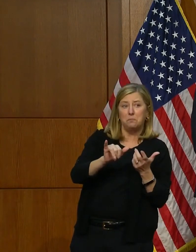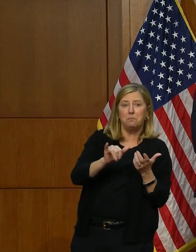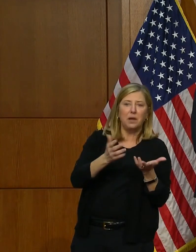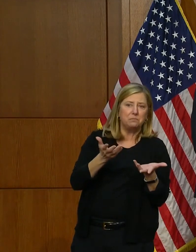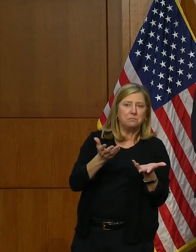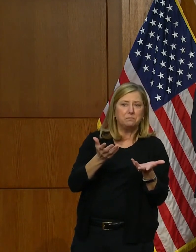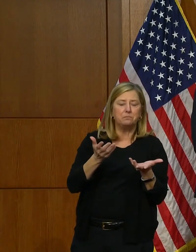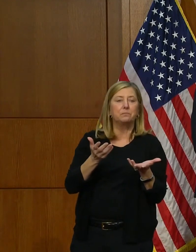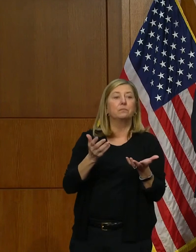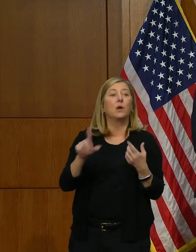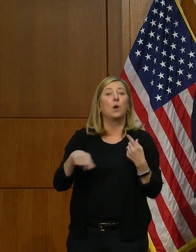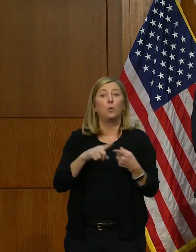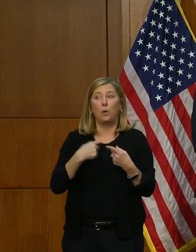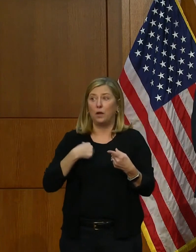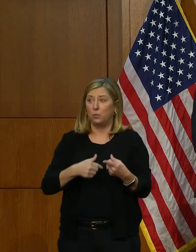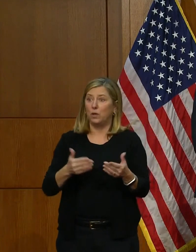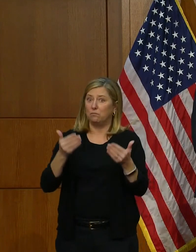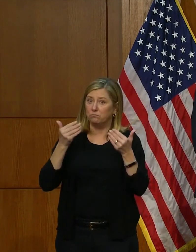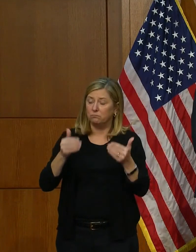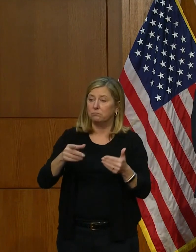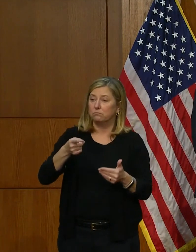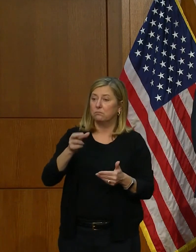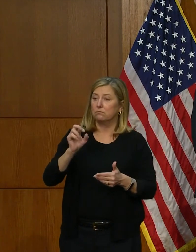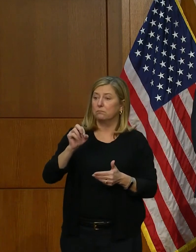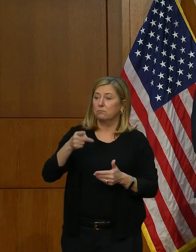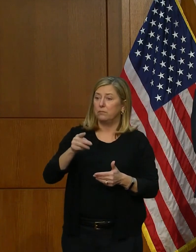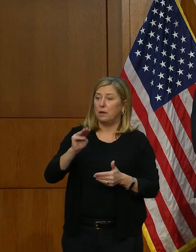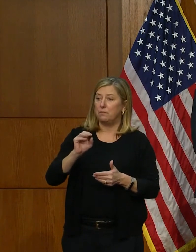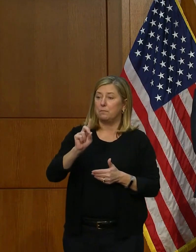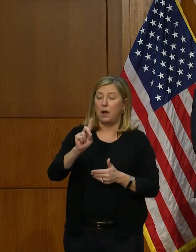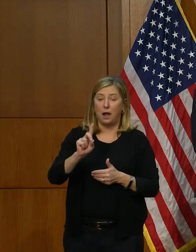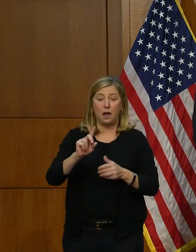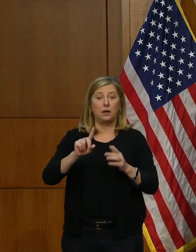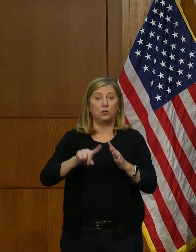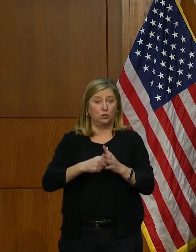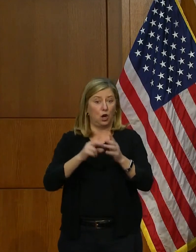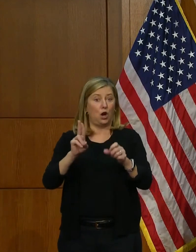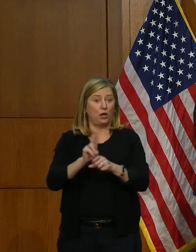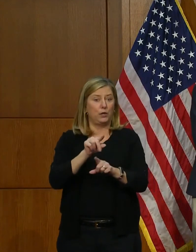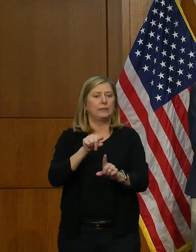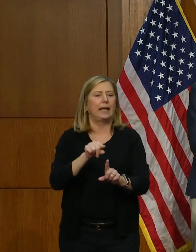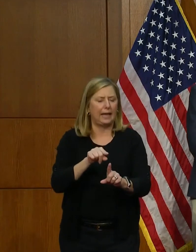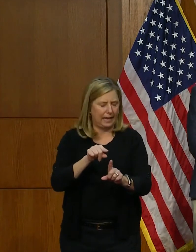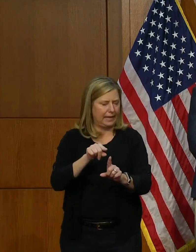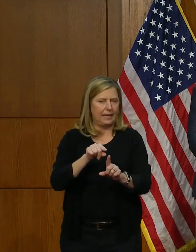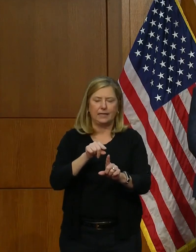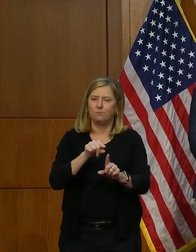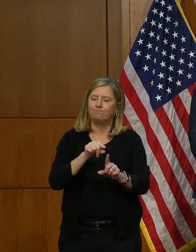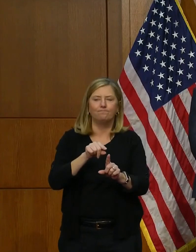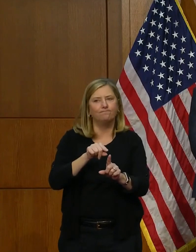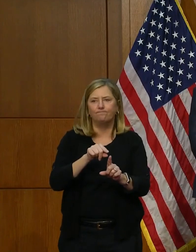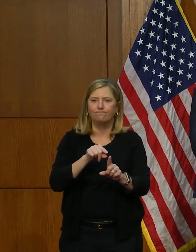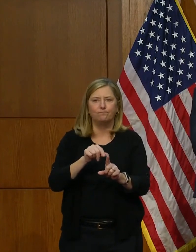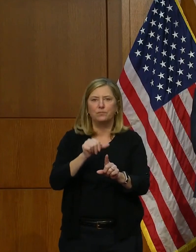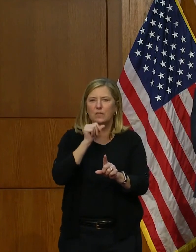OTHER STATES ABOUT THEIR INITIAL EXPERIENCE. BUT SIMILARLY WHEN WE ACTUALLY PUT